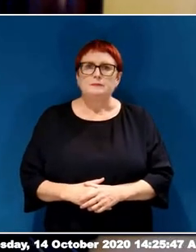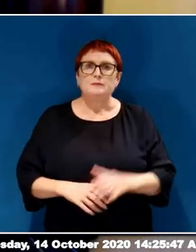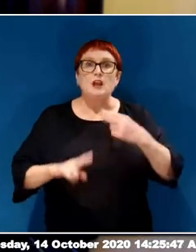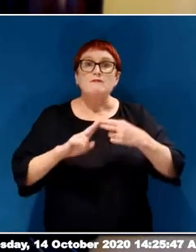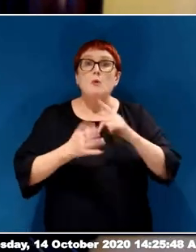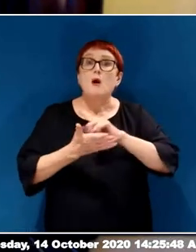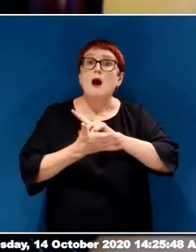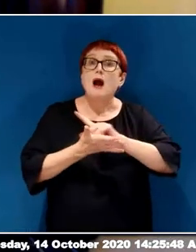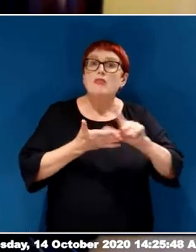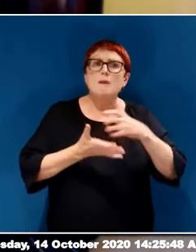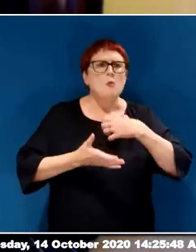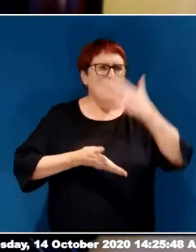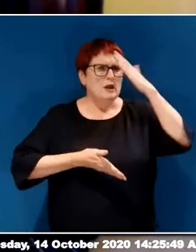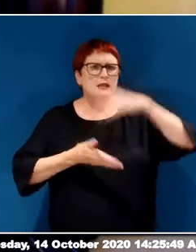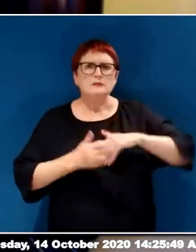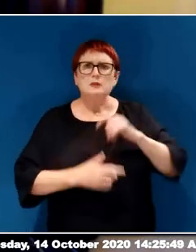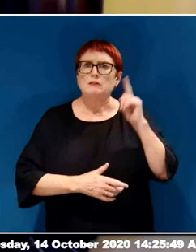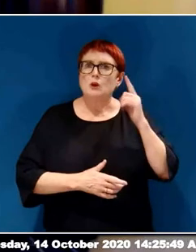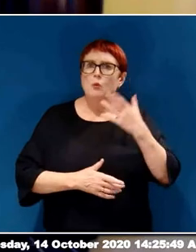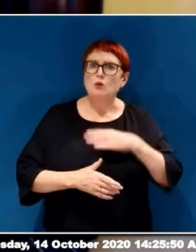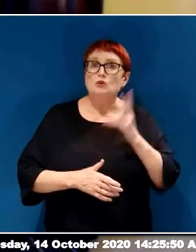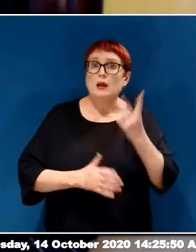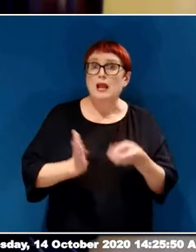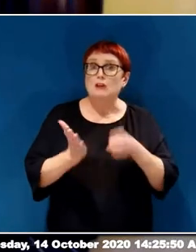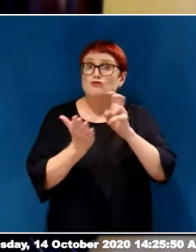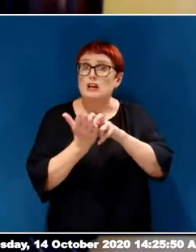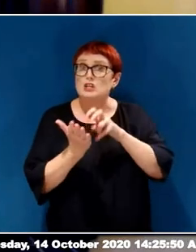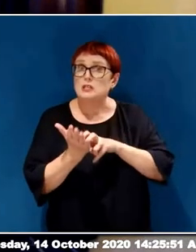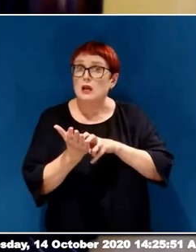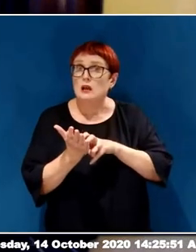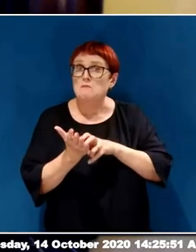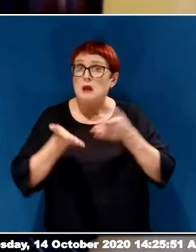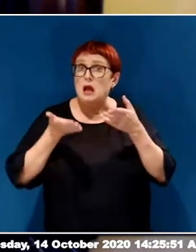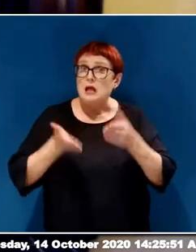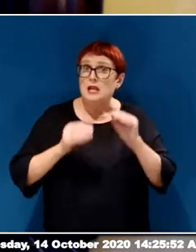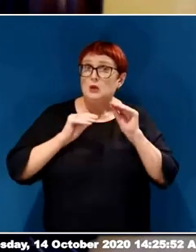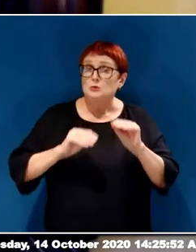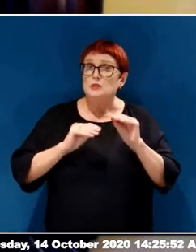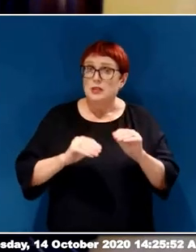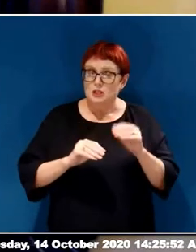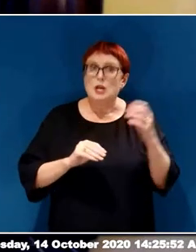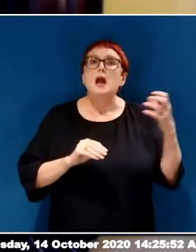document which of those professional learning modules in the Disability